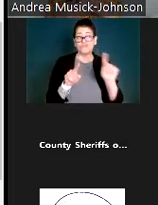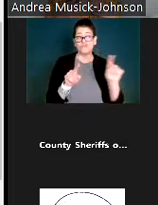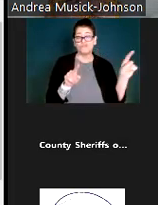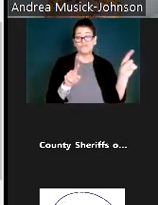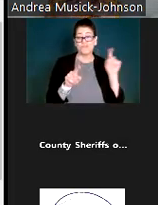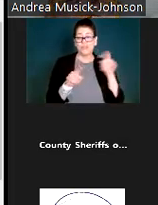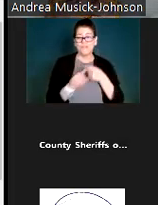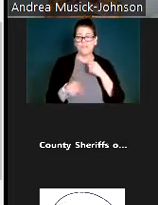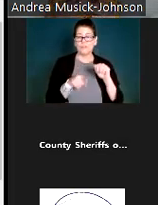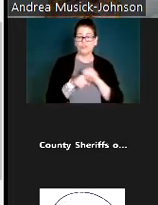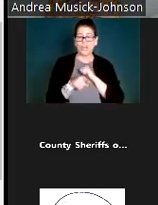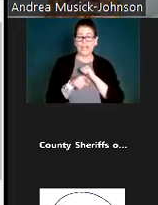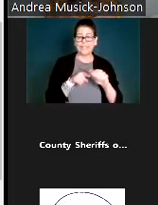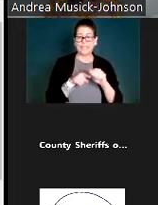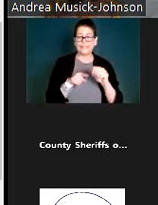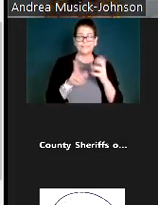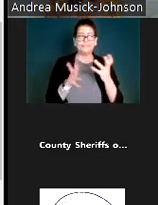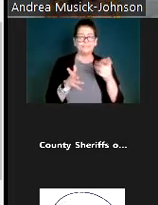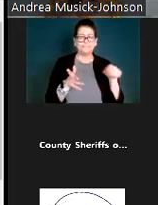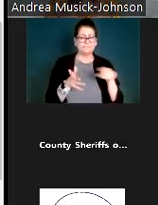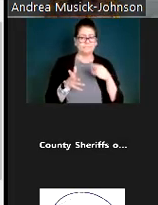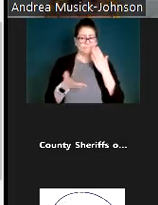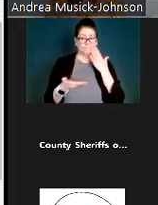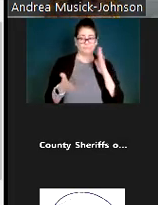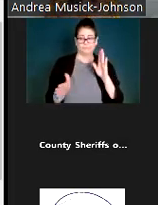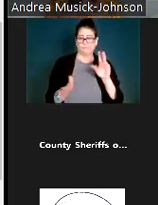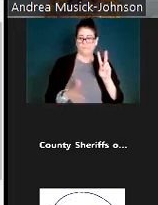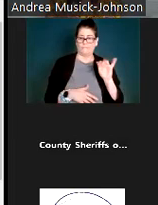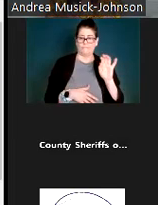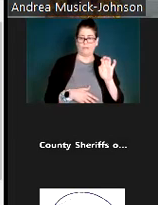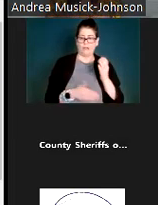and talked and spoken to some people, that they didn't know that VINE offers resources